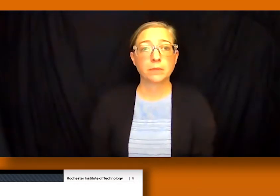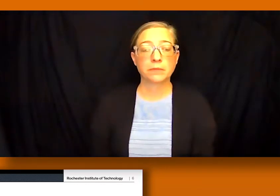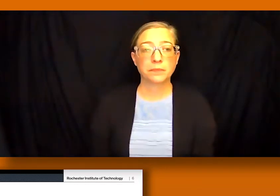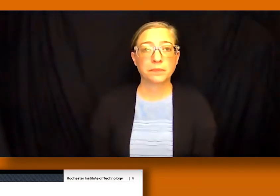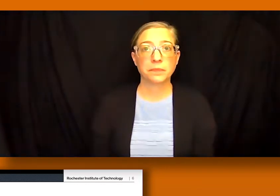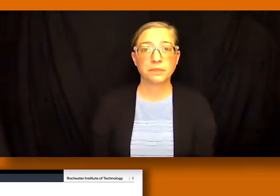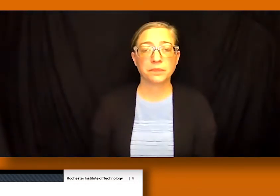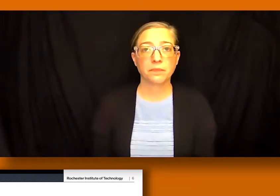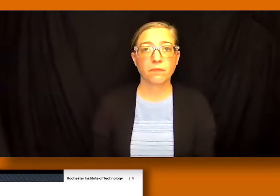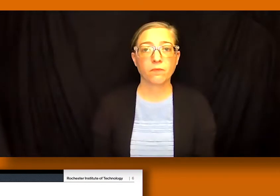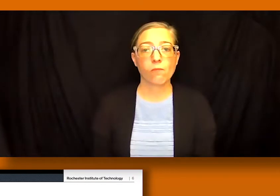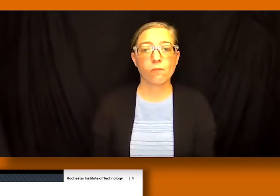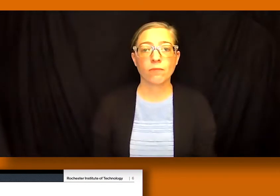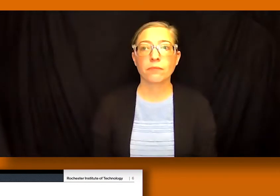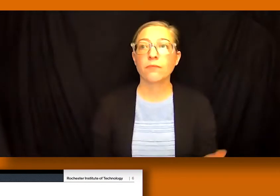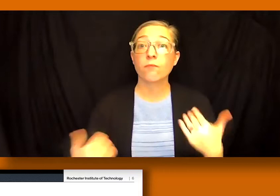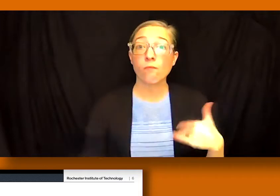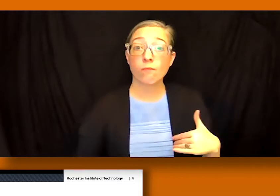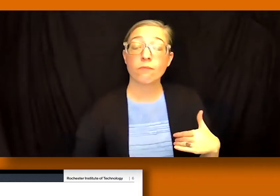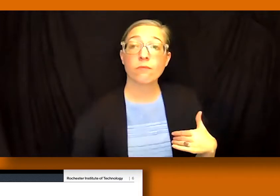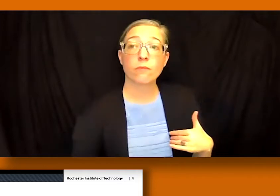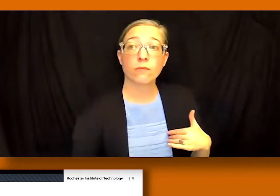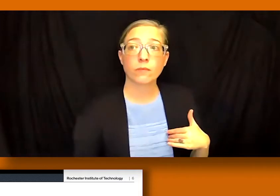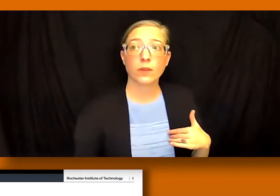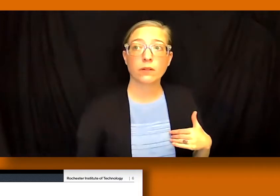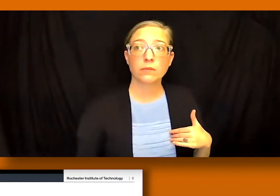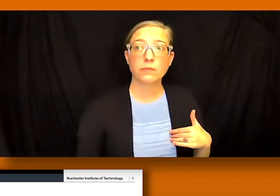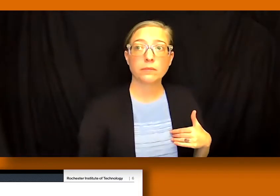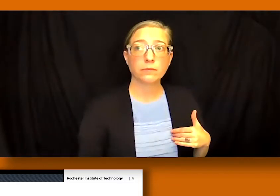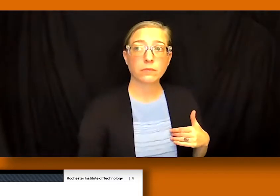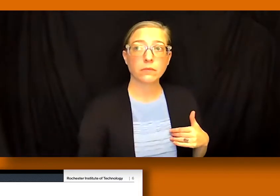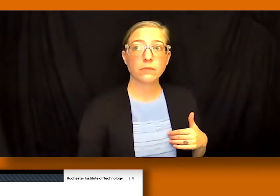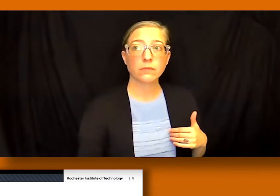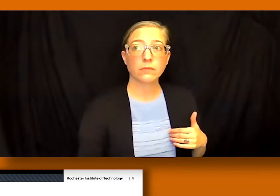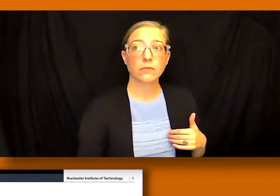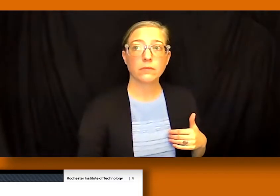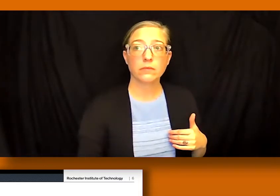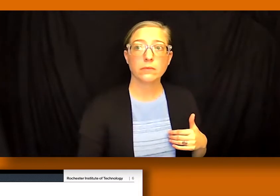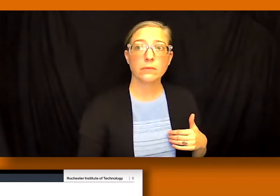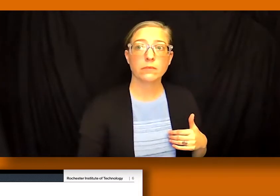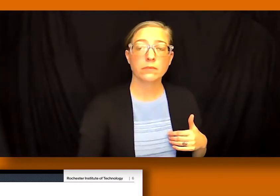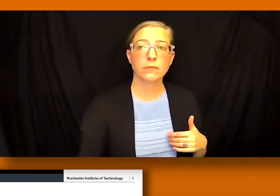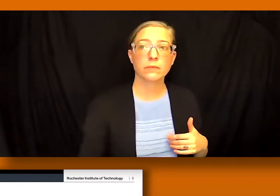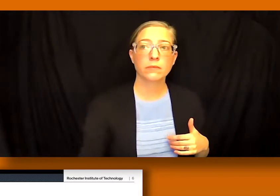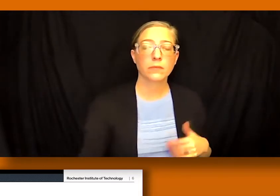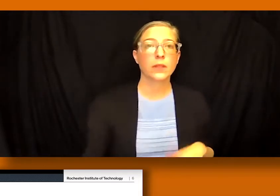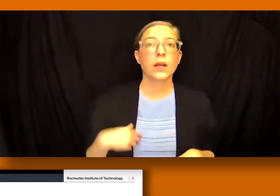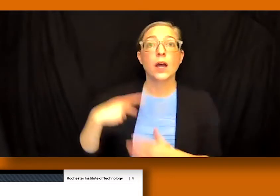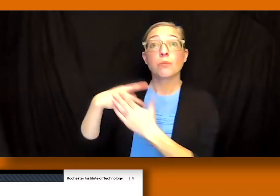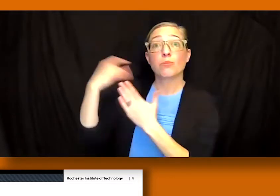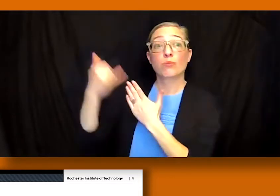And then project senior personnel is more of a minor role. Um, sometimes it may be advisory.